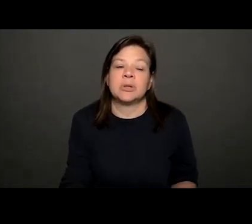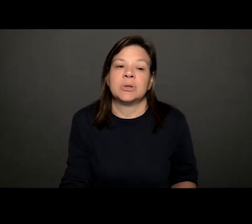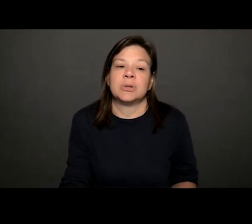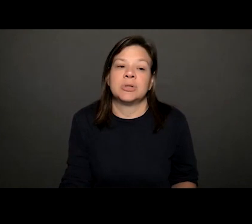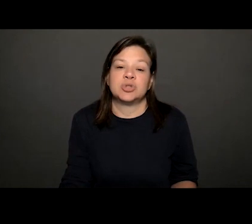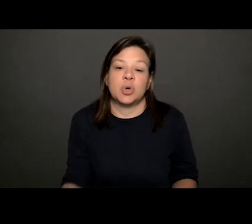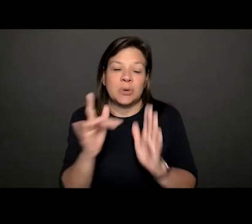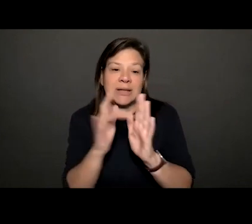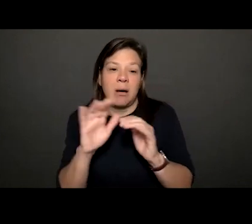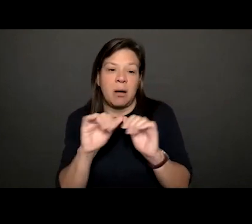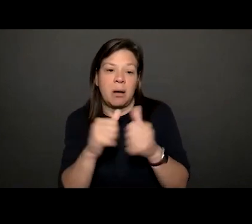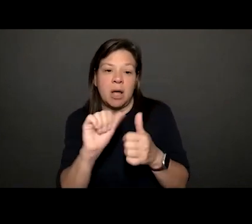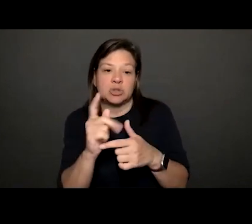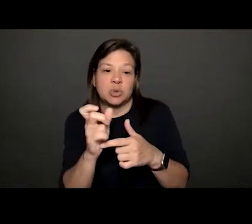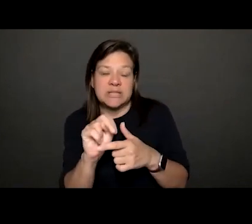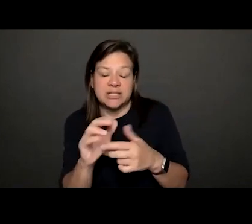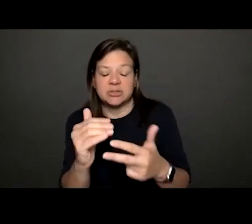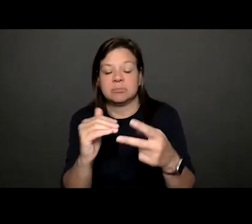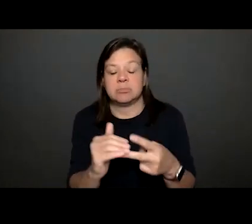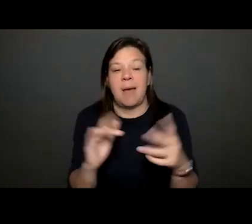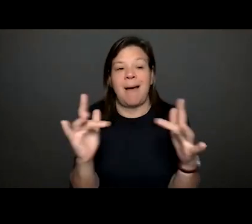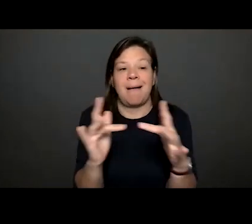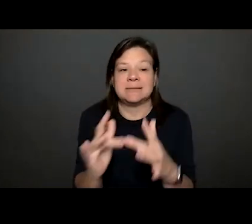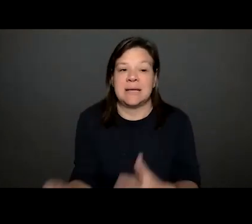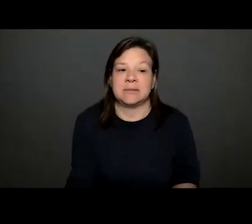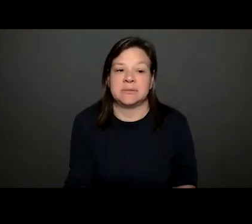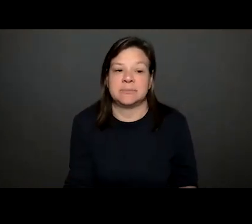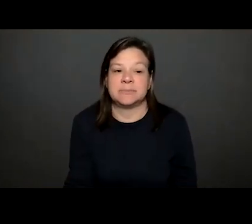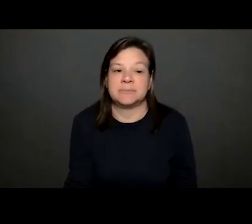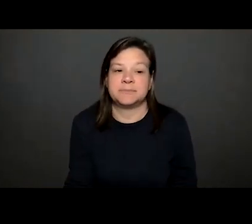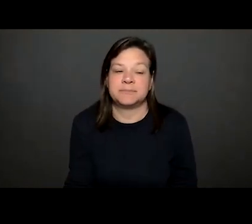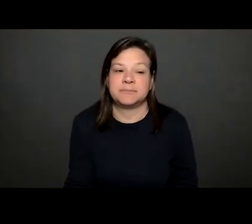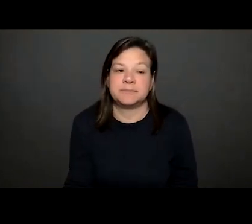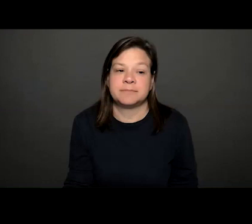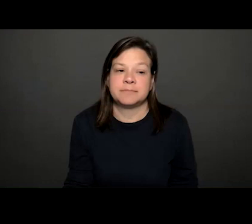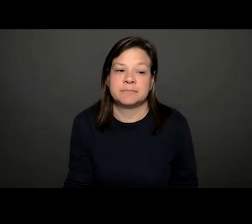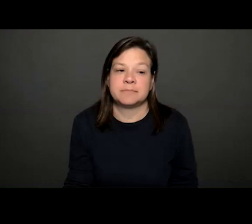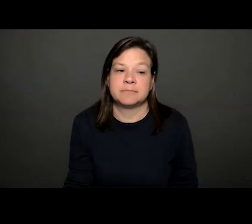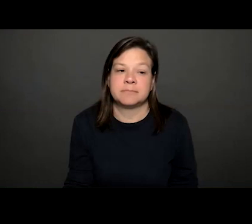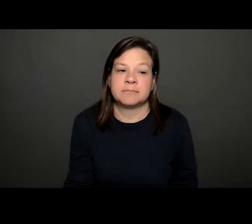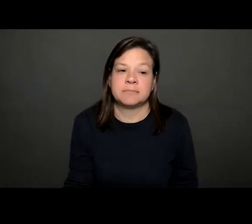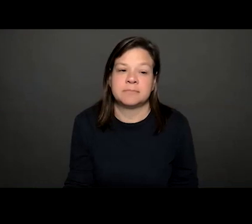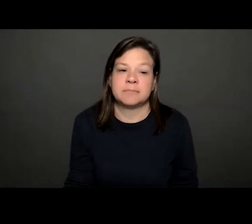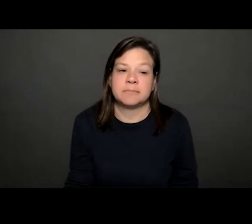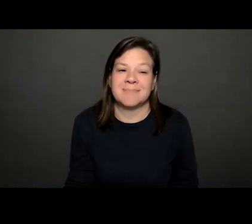ASSOCIATIONS AND CONTACTS. I DON'T ACTUALLY WANT THE DETAILS LIKE THE E-MAIL ADDRESSES AND STUFF FOR THE CONTACTS.